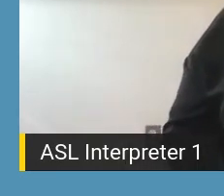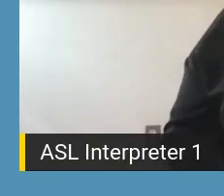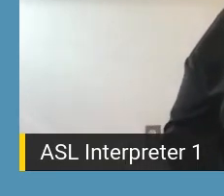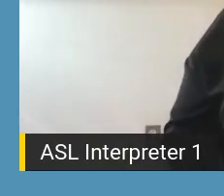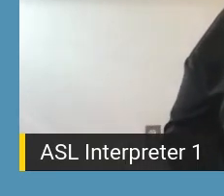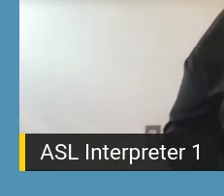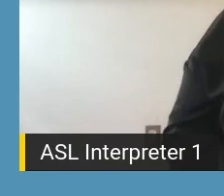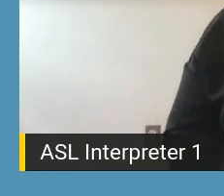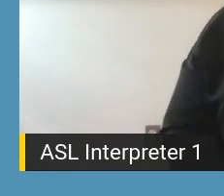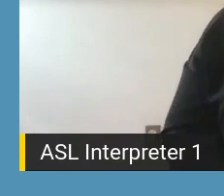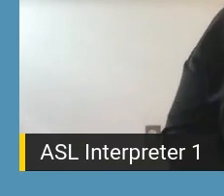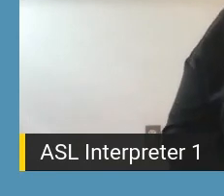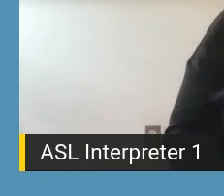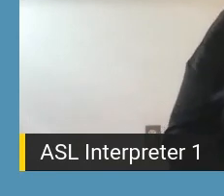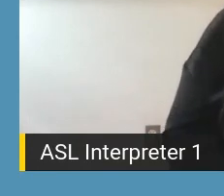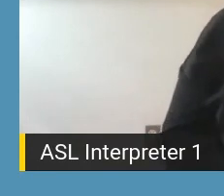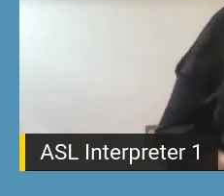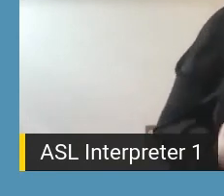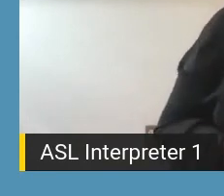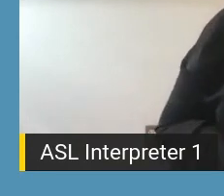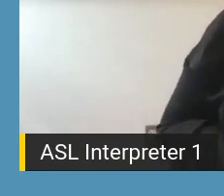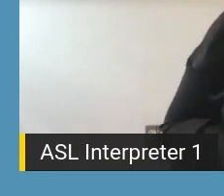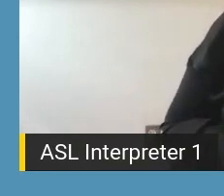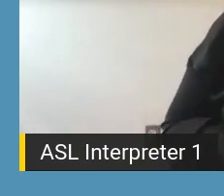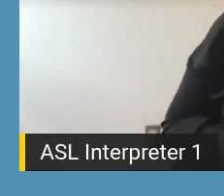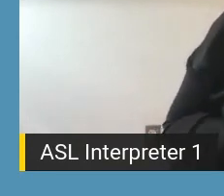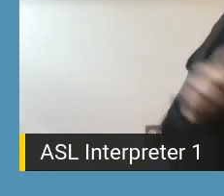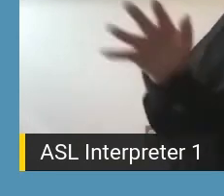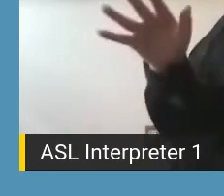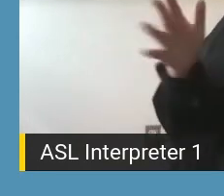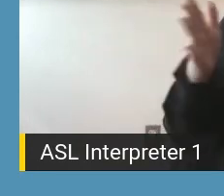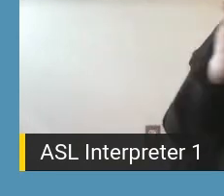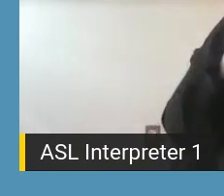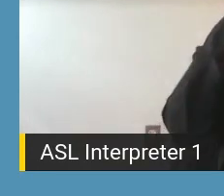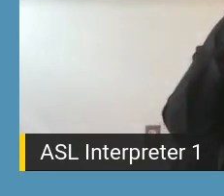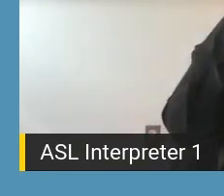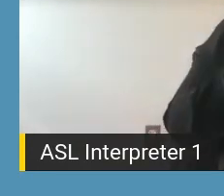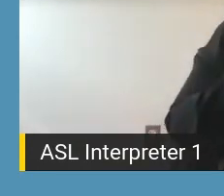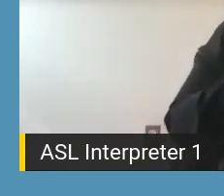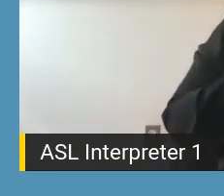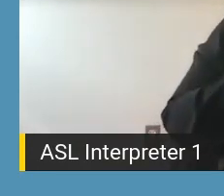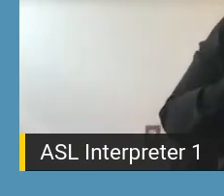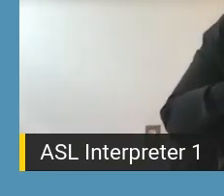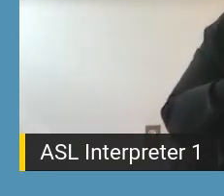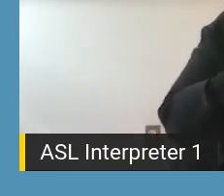is being said and write from that. Write what feels like a natural transition out of the